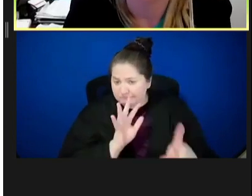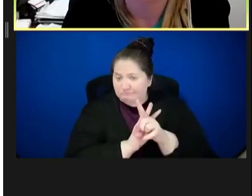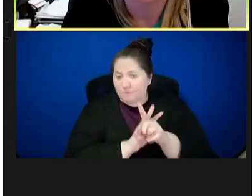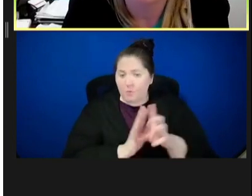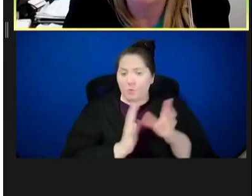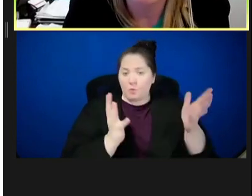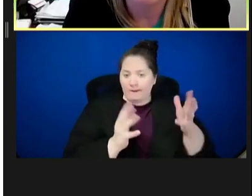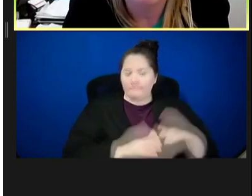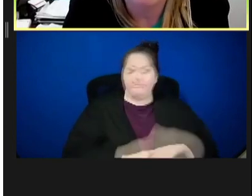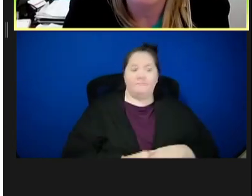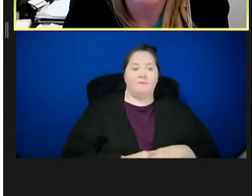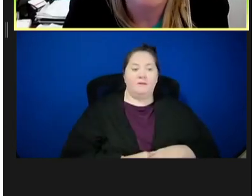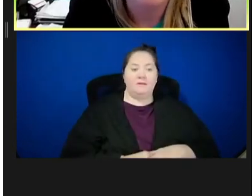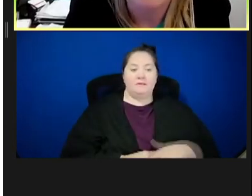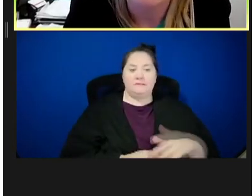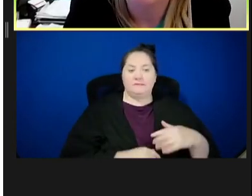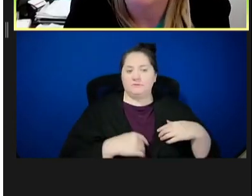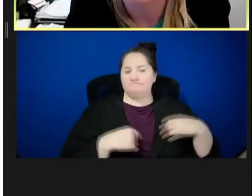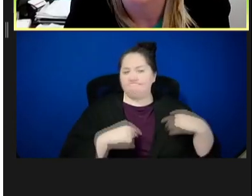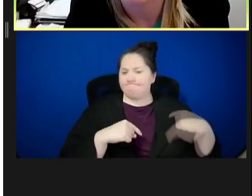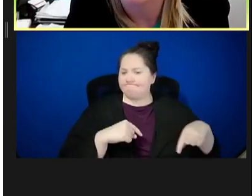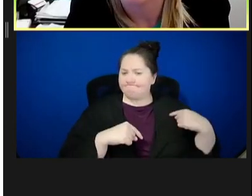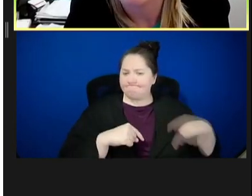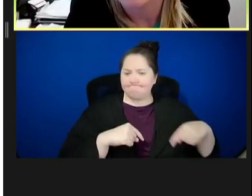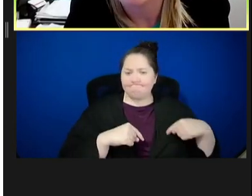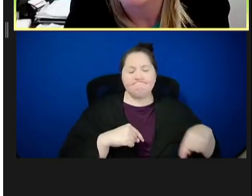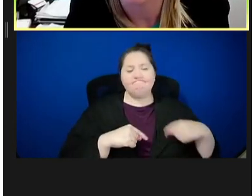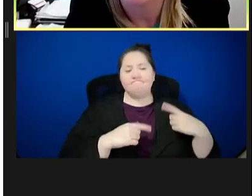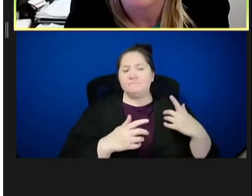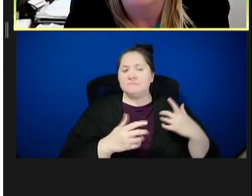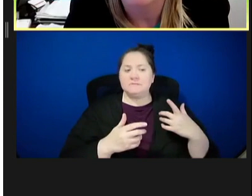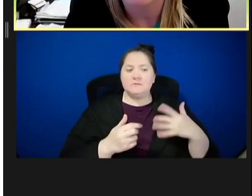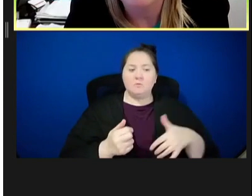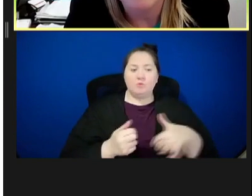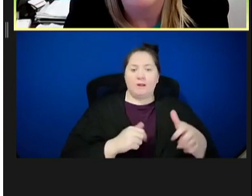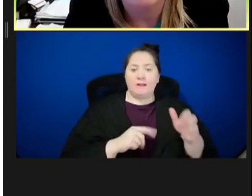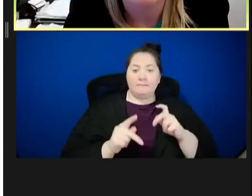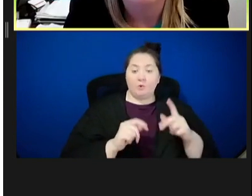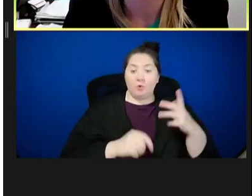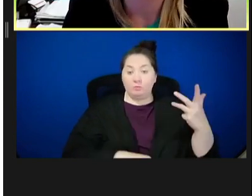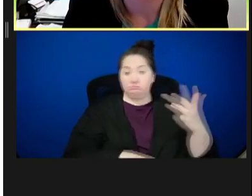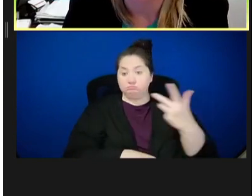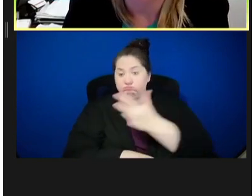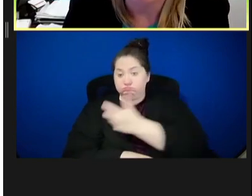said it makes me nervous because there hasn't been pregnant people yet who got the vaccine